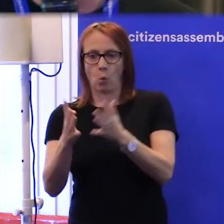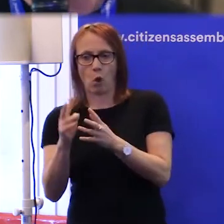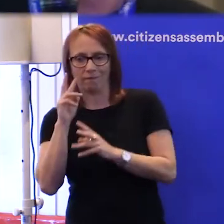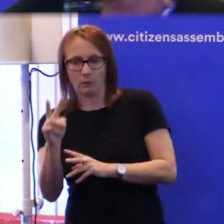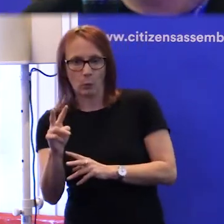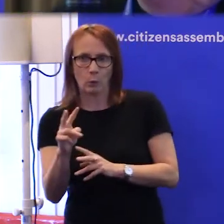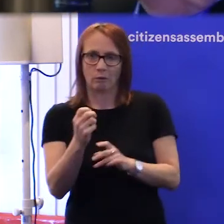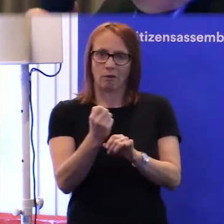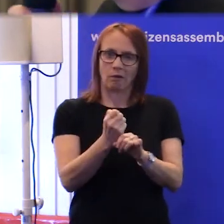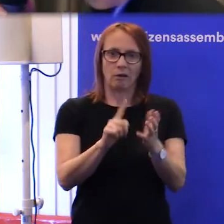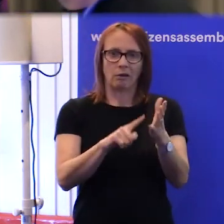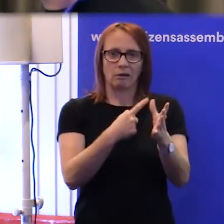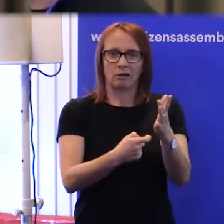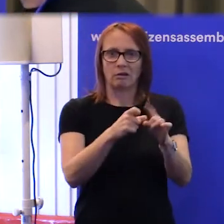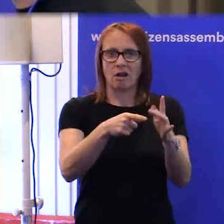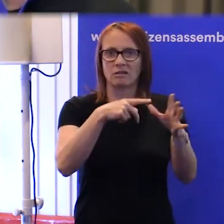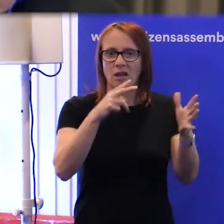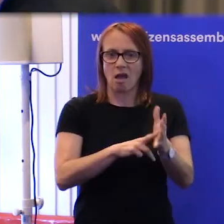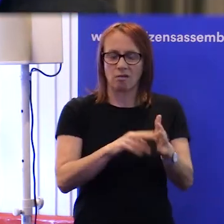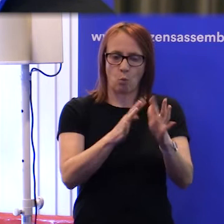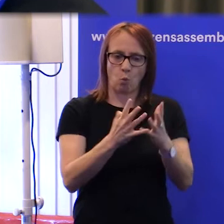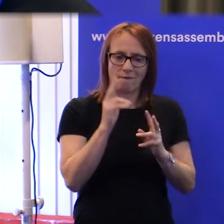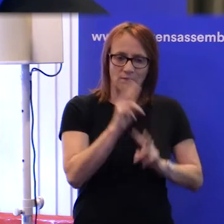separate world that's a different worldview but what's really interesting